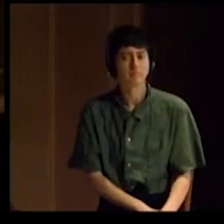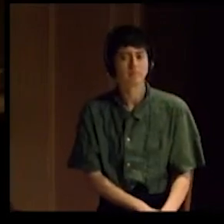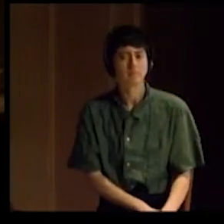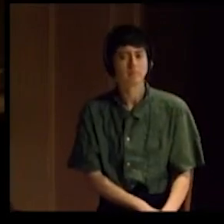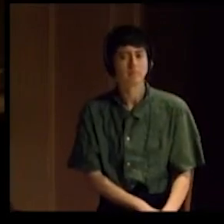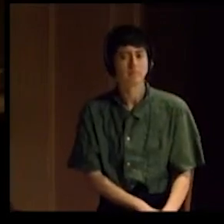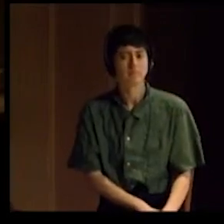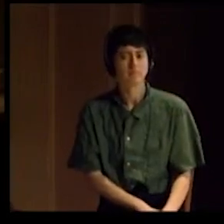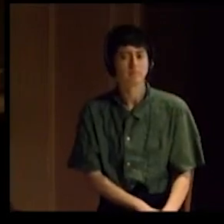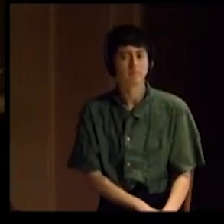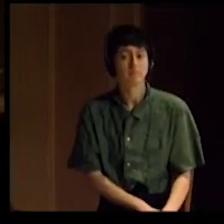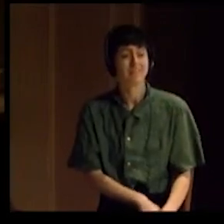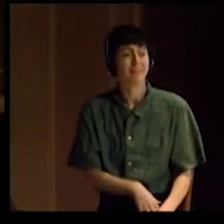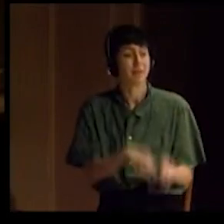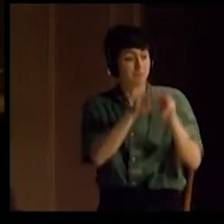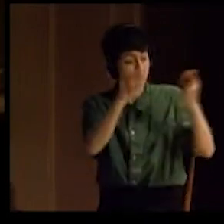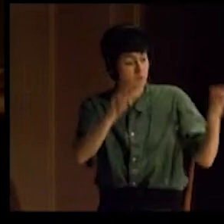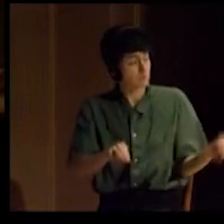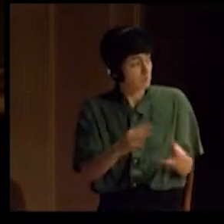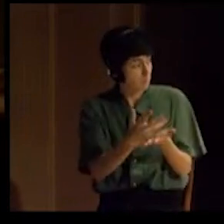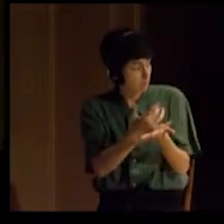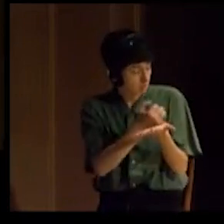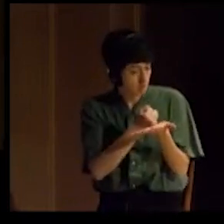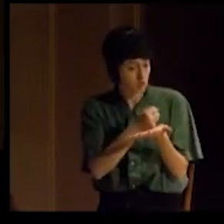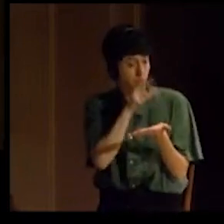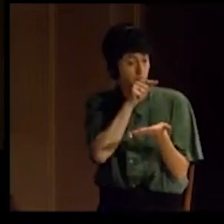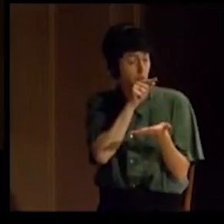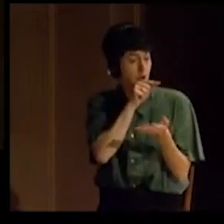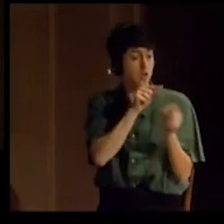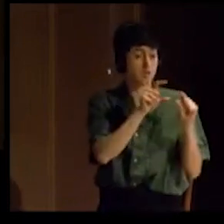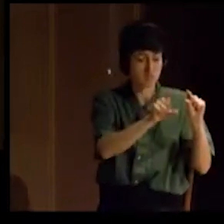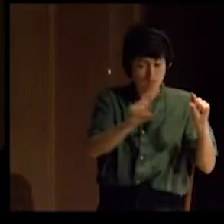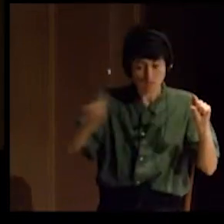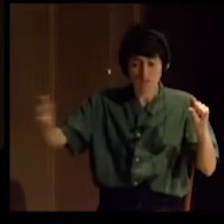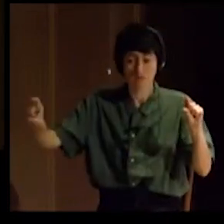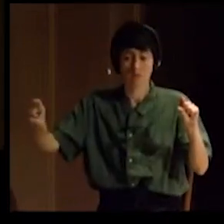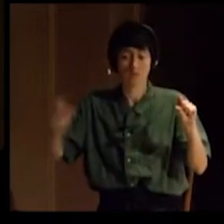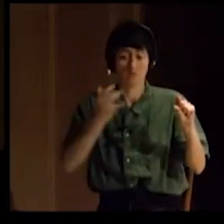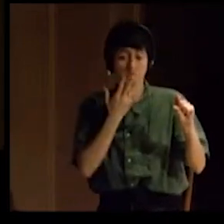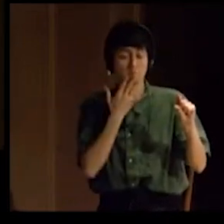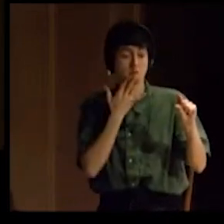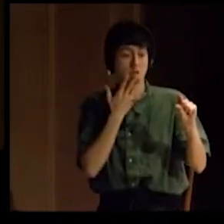in museum collections relative to the living birds? Which is really a backdoor way of asking you